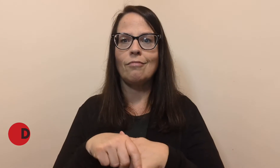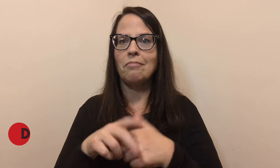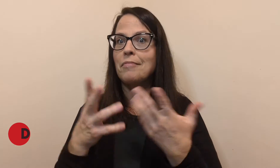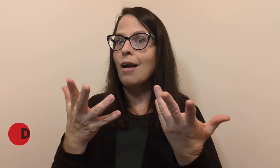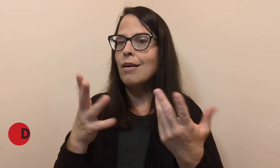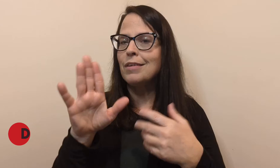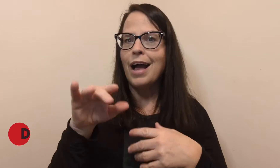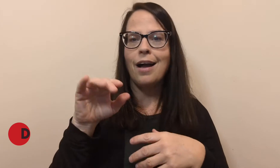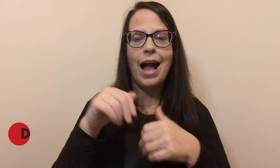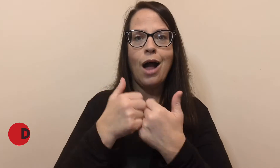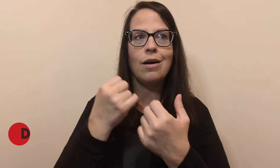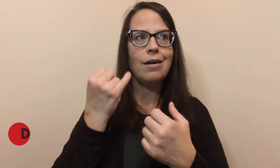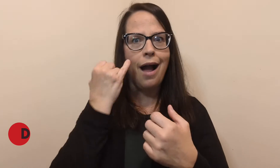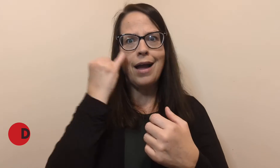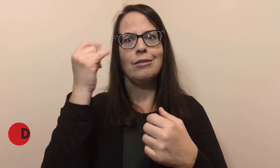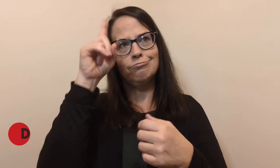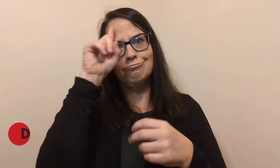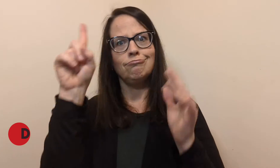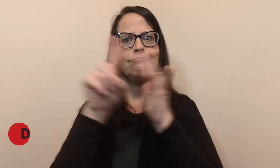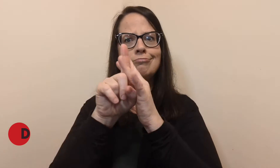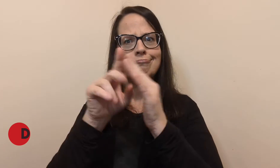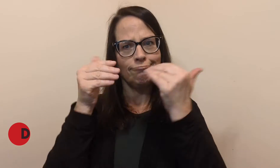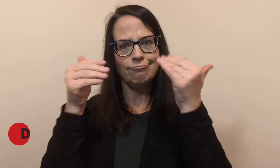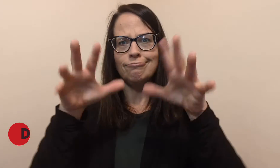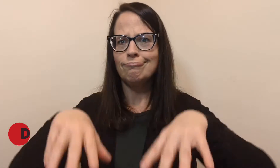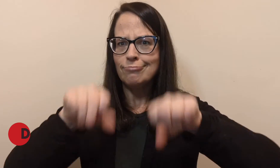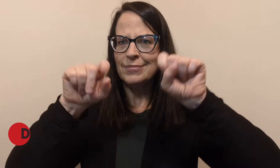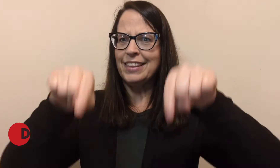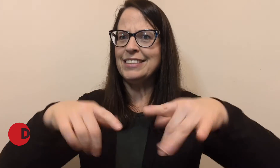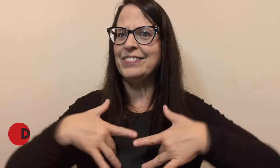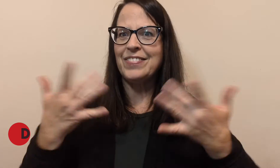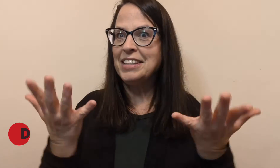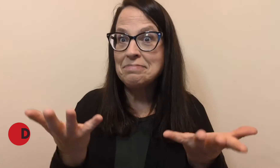How did the idea come about to do this event?